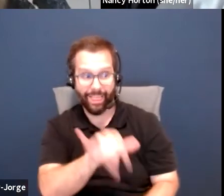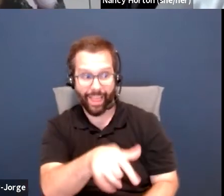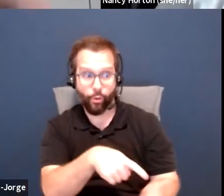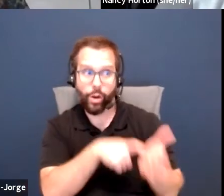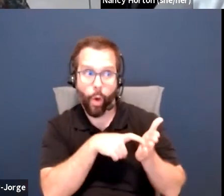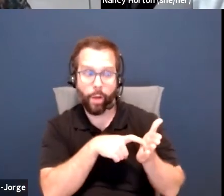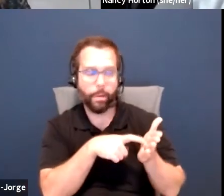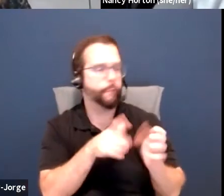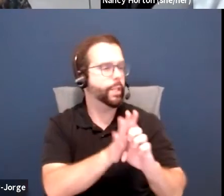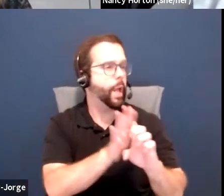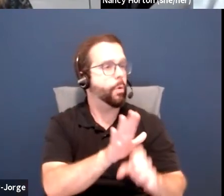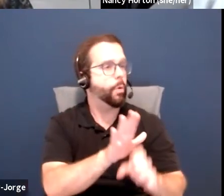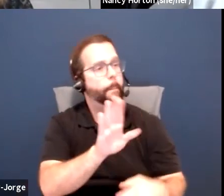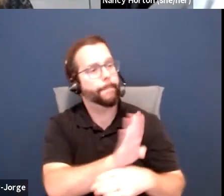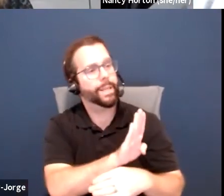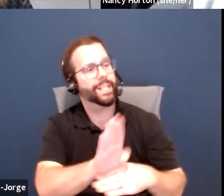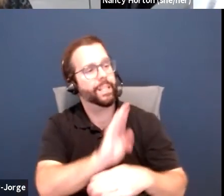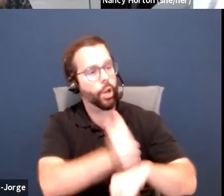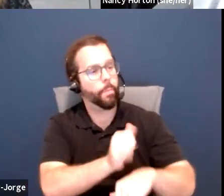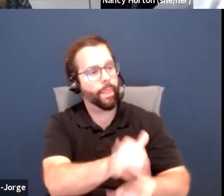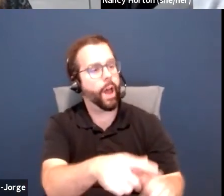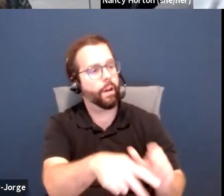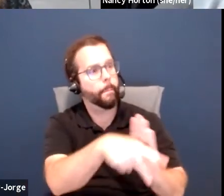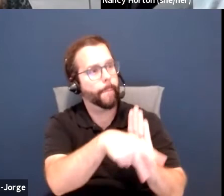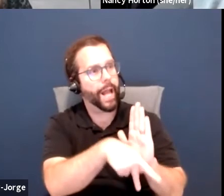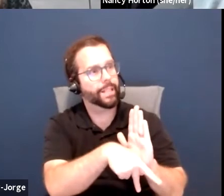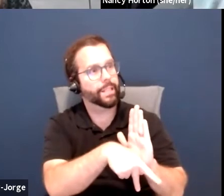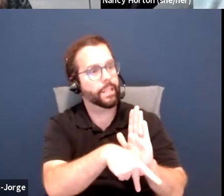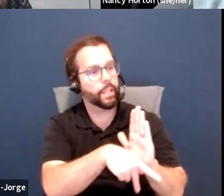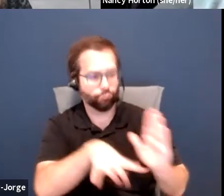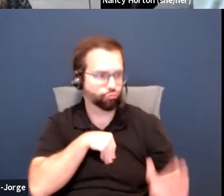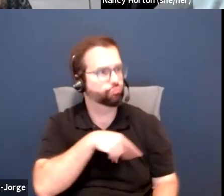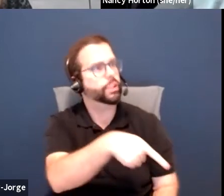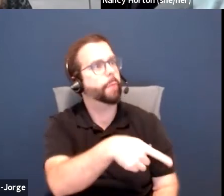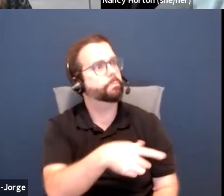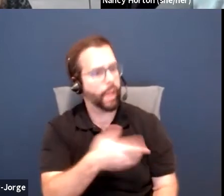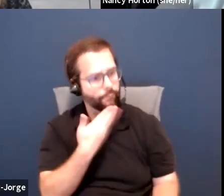quickly (chuckling) but we have seen a few courts already saying that these kinds of requirements are valid